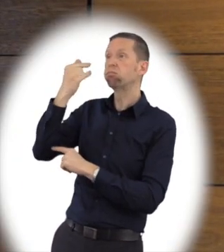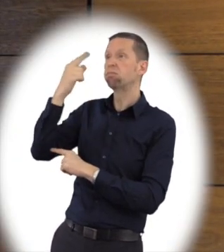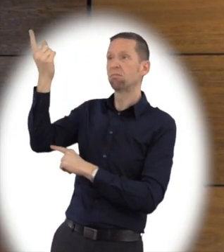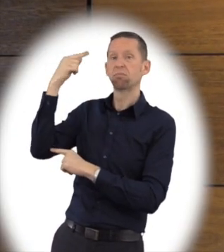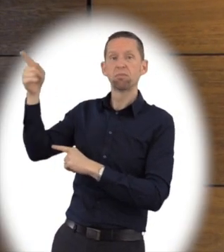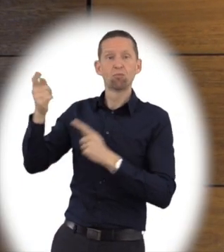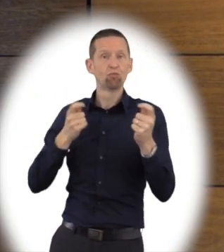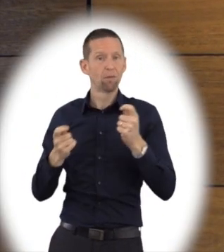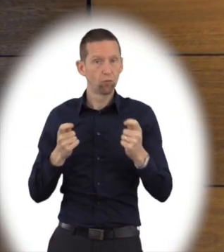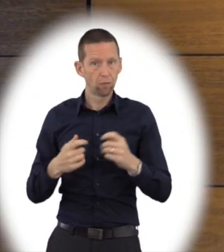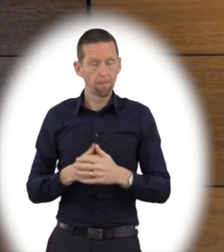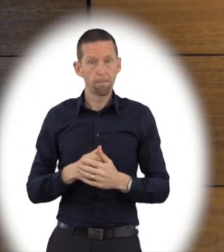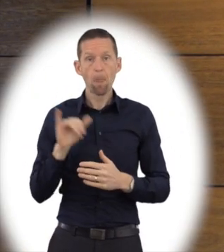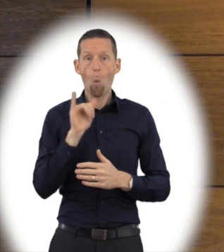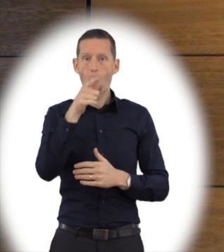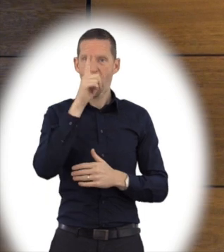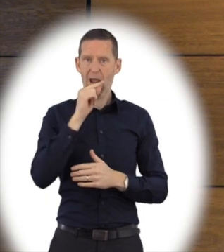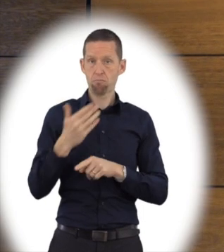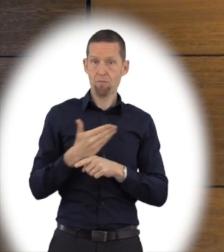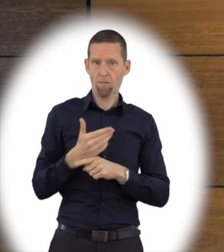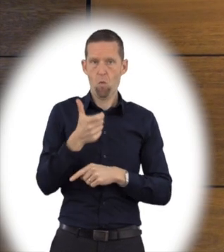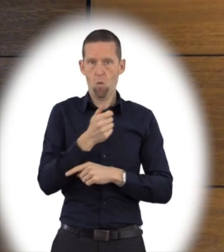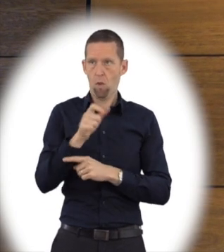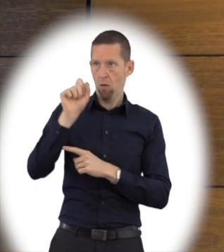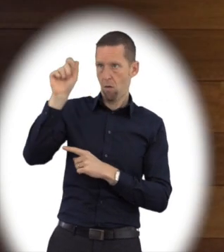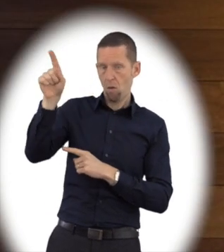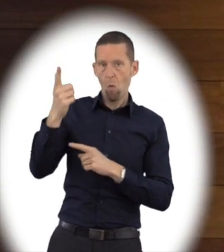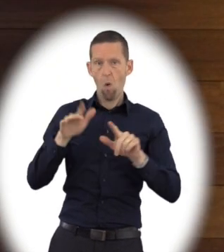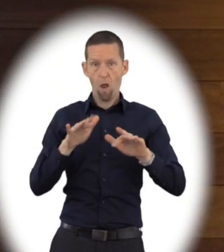reception. Alternatively, you can arrange for a staff member to meet you at the ground